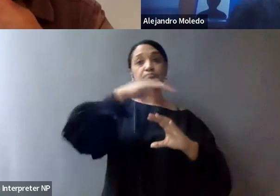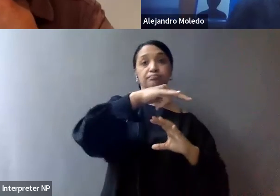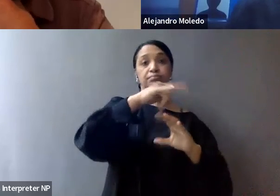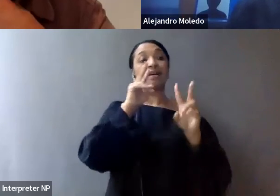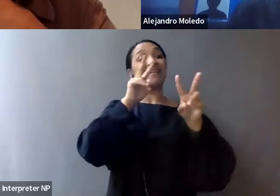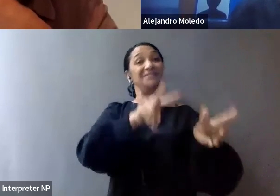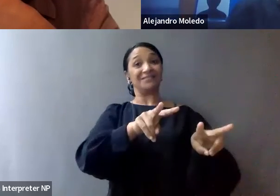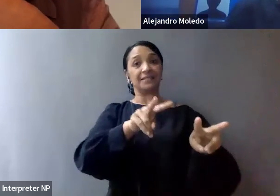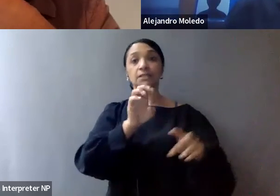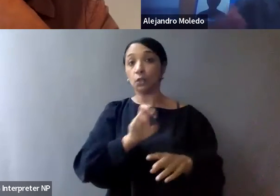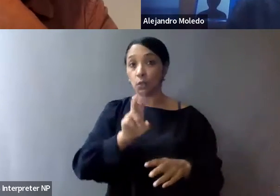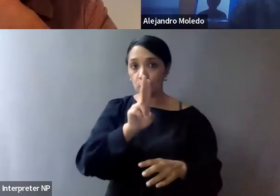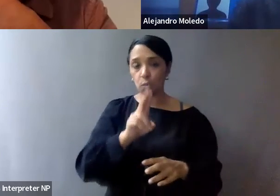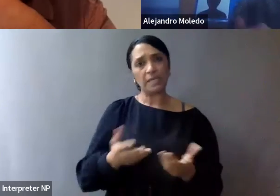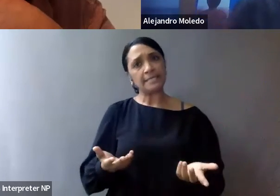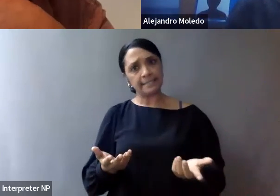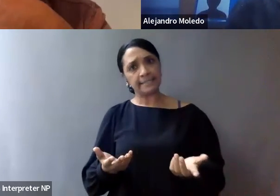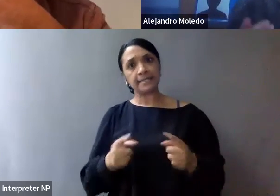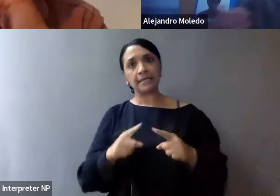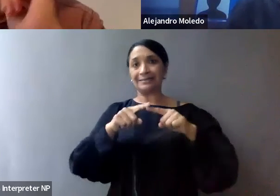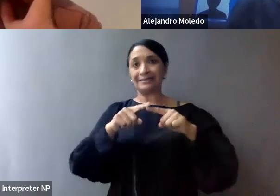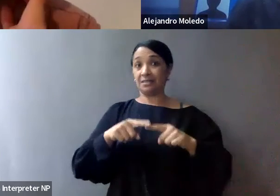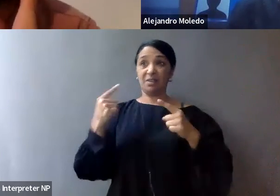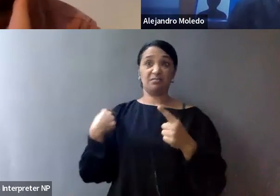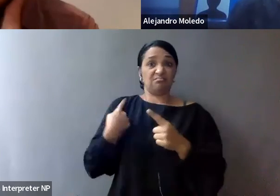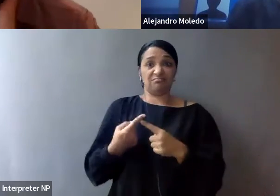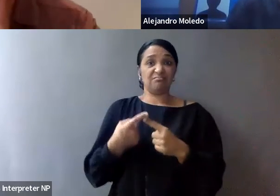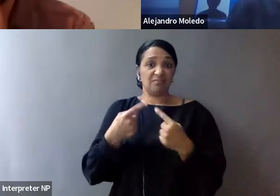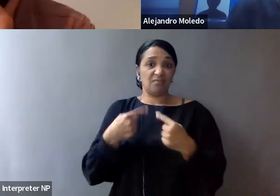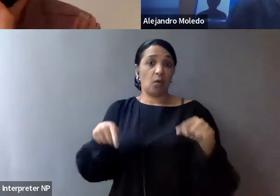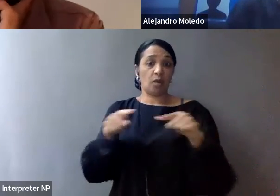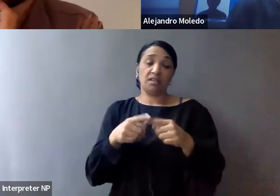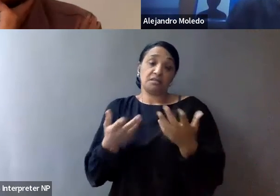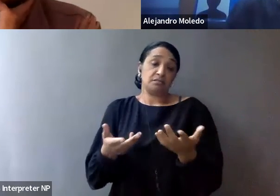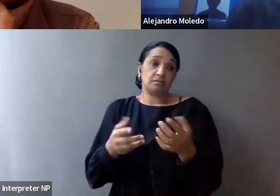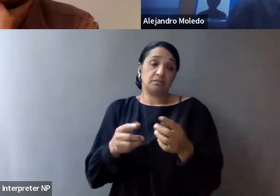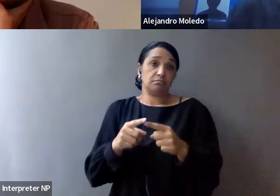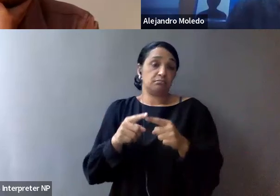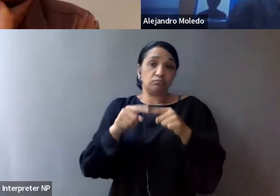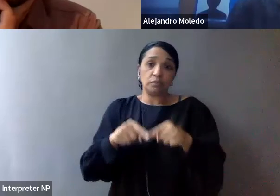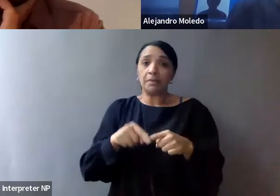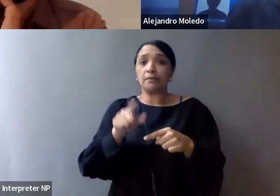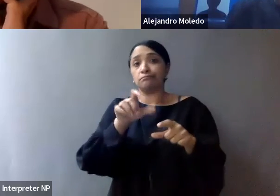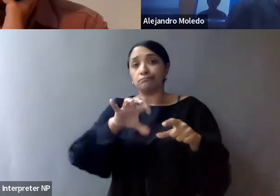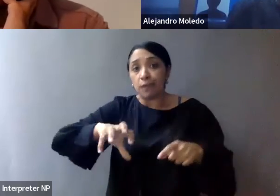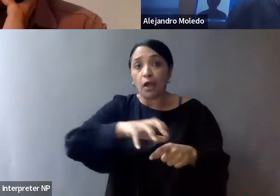it will really depend (as it happened for all of us until now) on the will of the service provider.